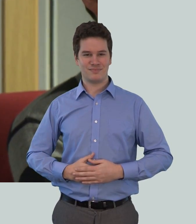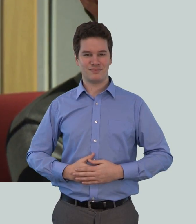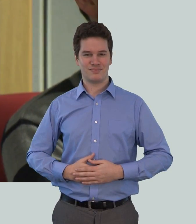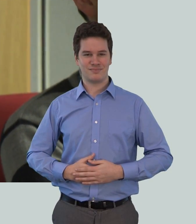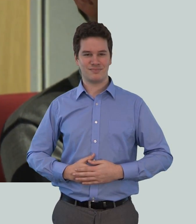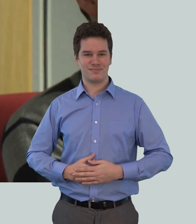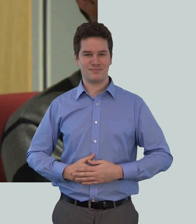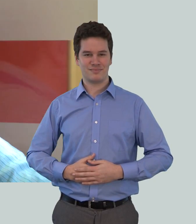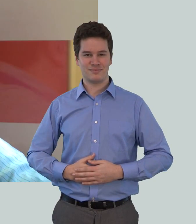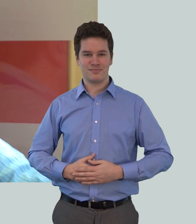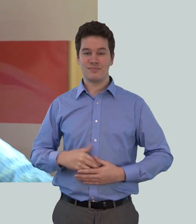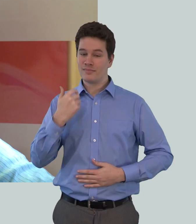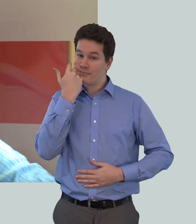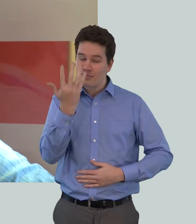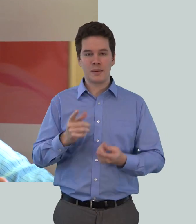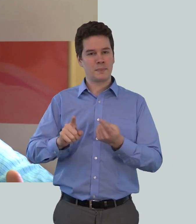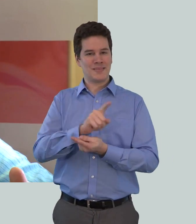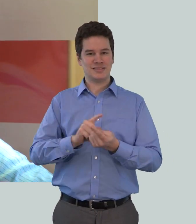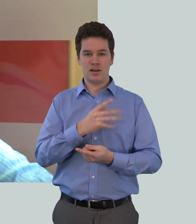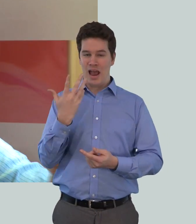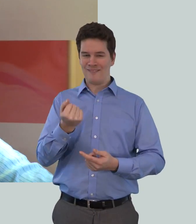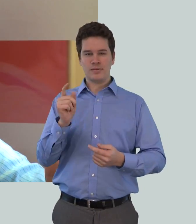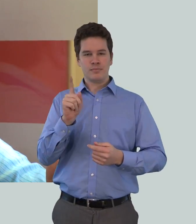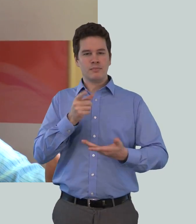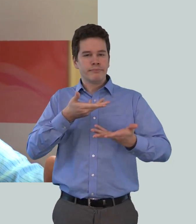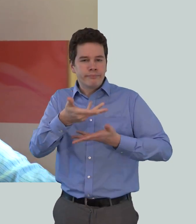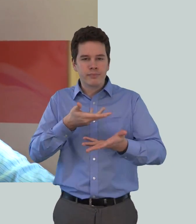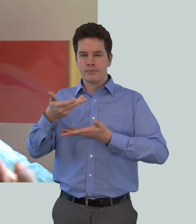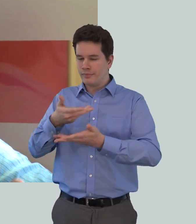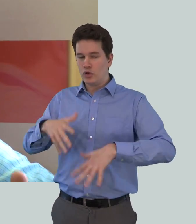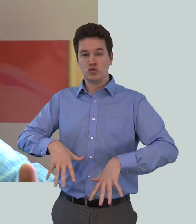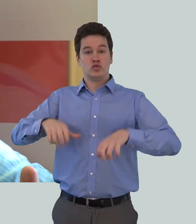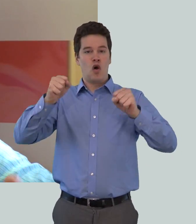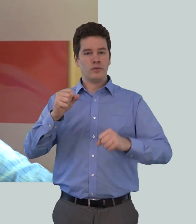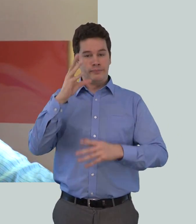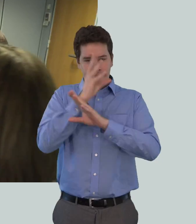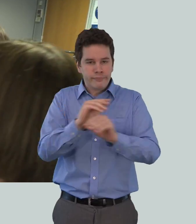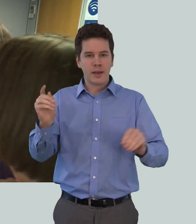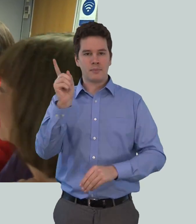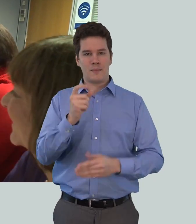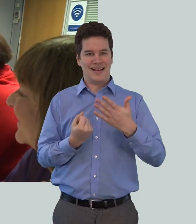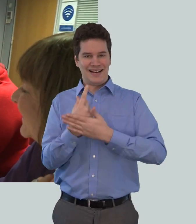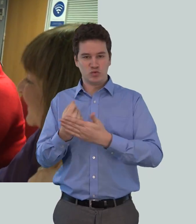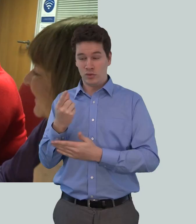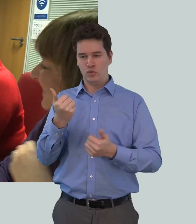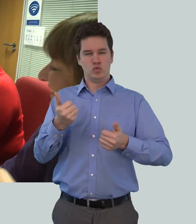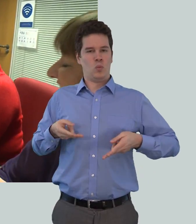Every meeting we have, we will have HSE briefs at the start and remind people of issues. It’s a good way of actually reminding people about things